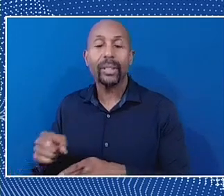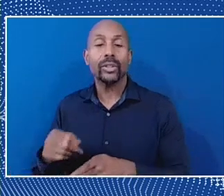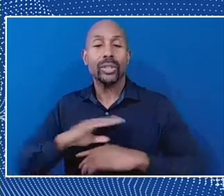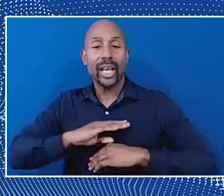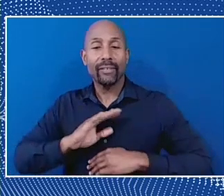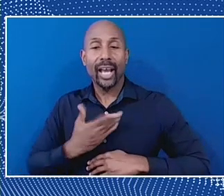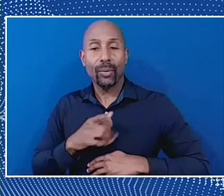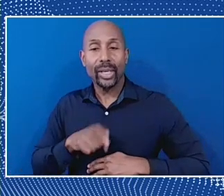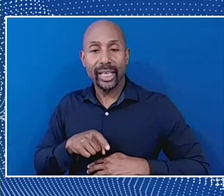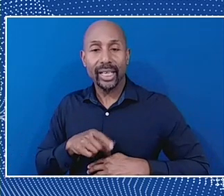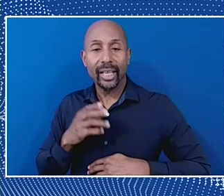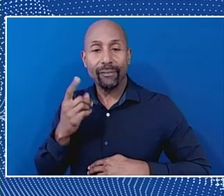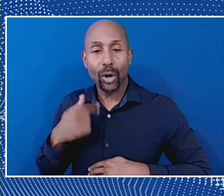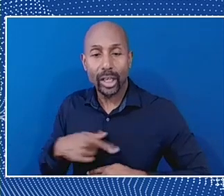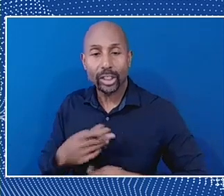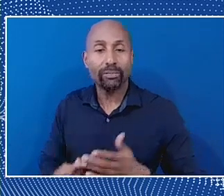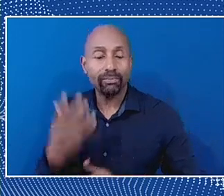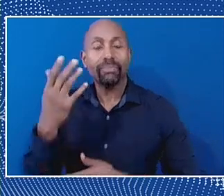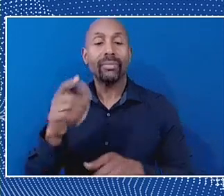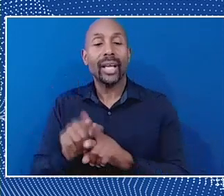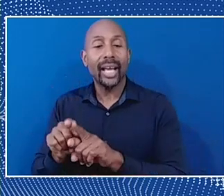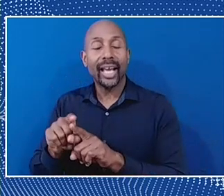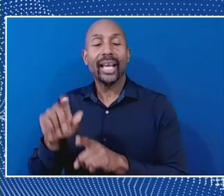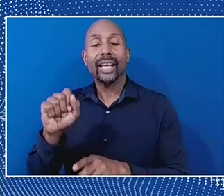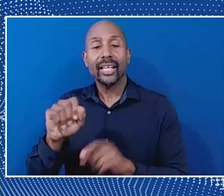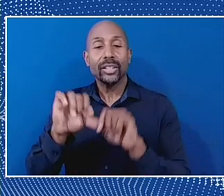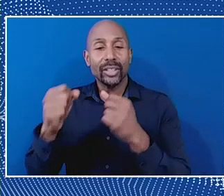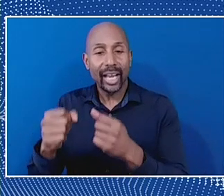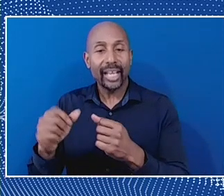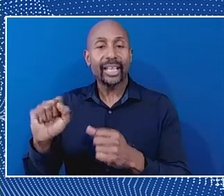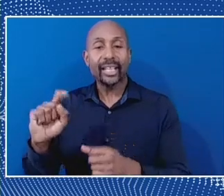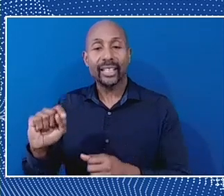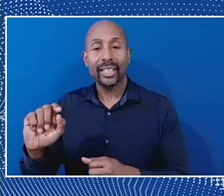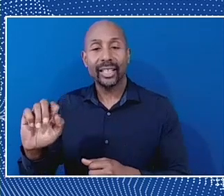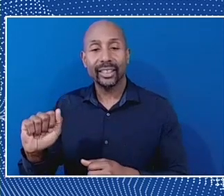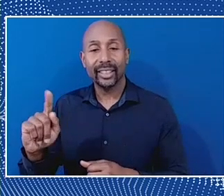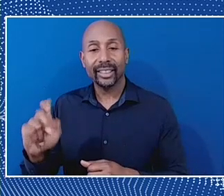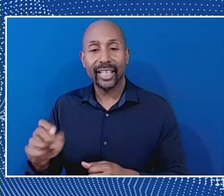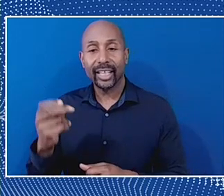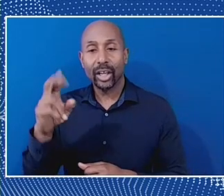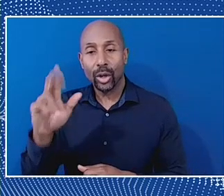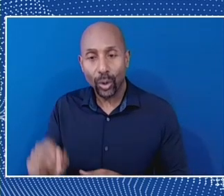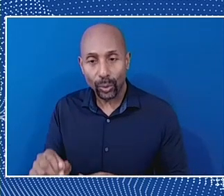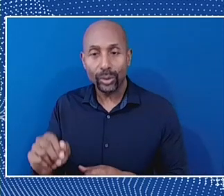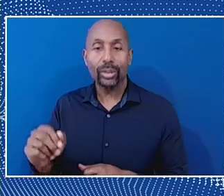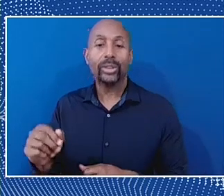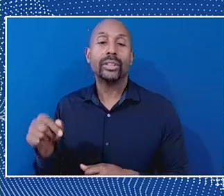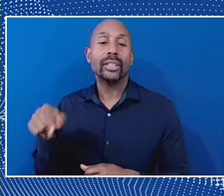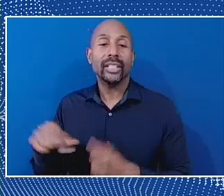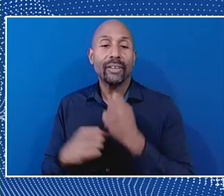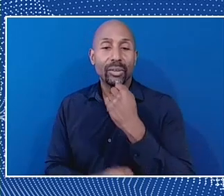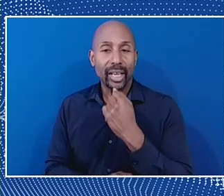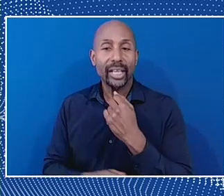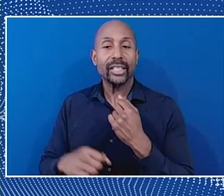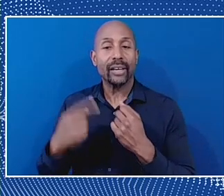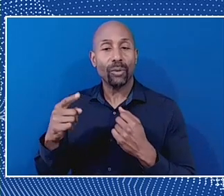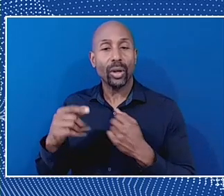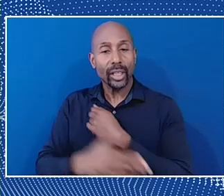immense pressure that could lead to a dark future for young people. Our students deserve to live with the dignity of being able to live and learn.